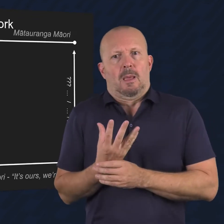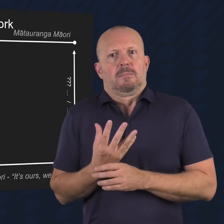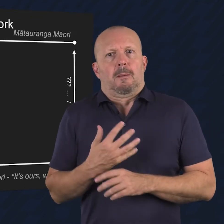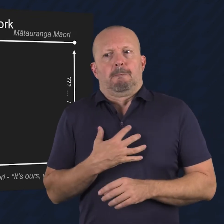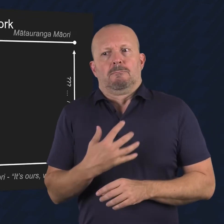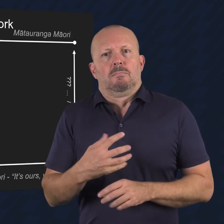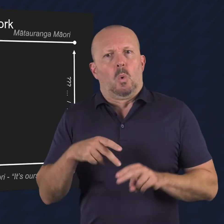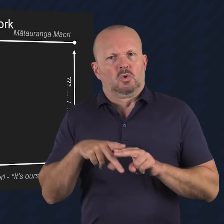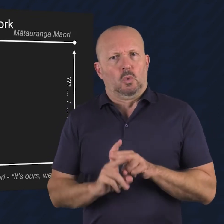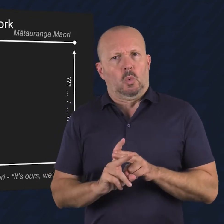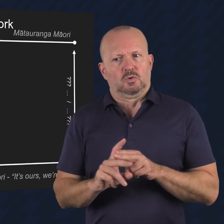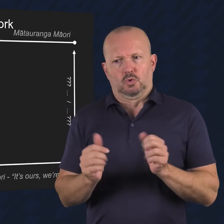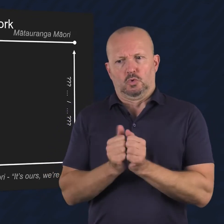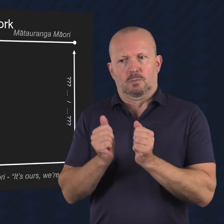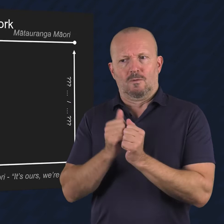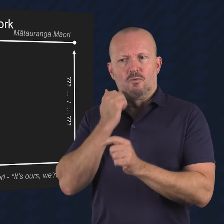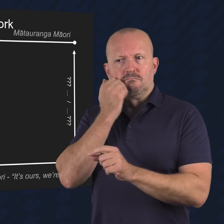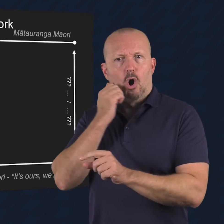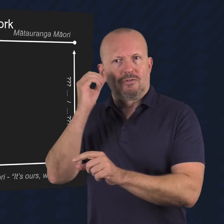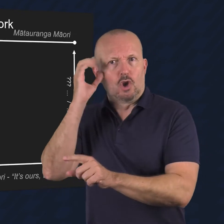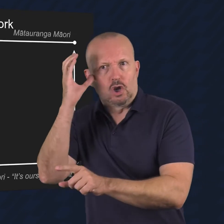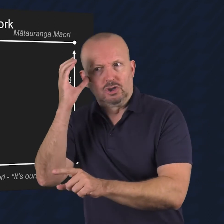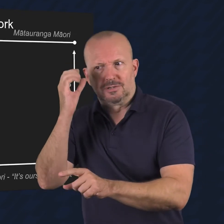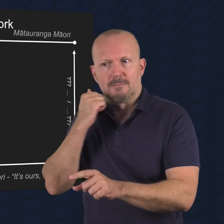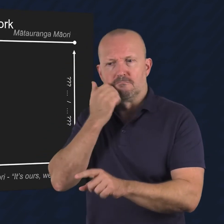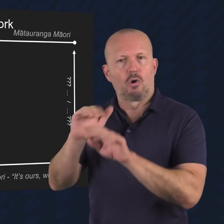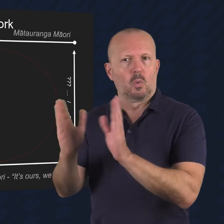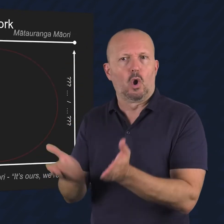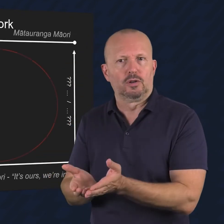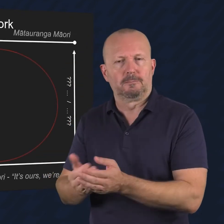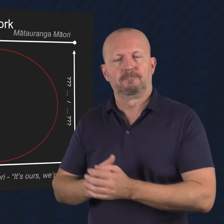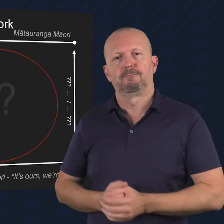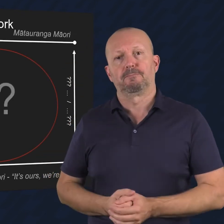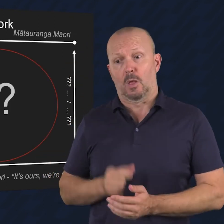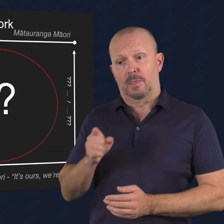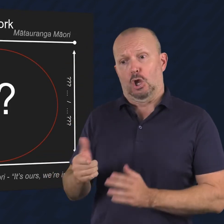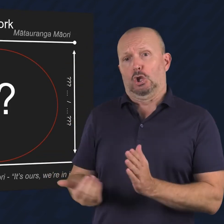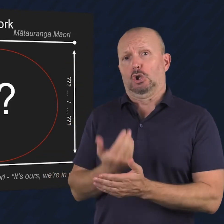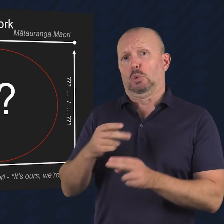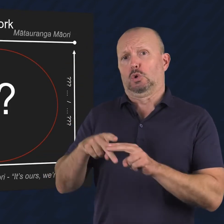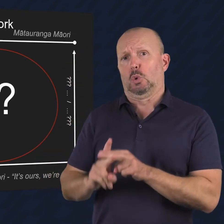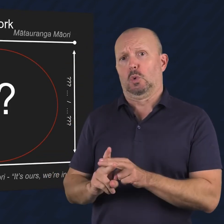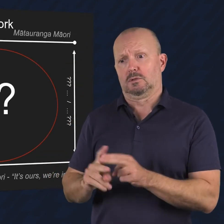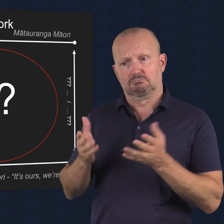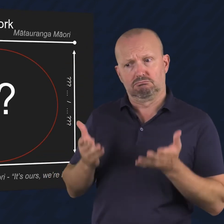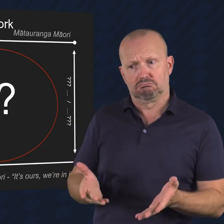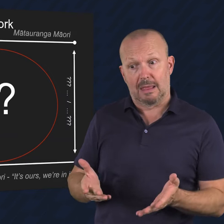suited to Mātauranga Māori and Te Ao Māori. And with these new tools, we find ourselves now